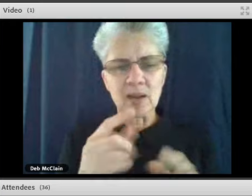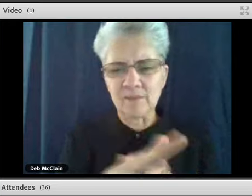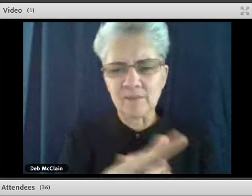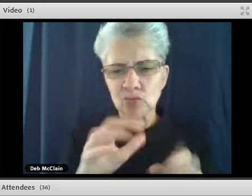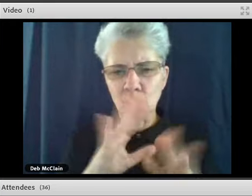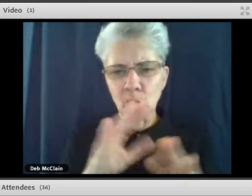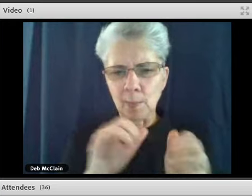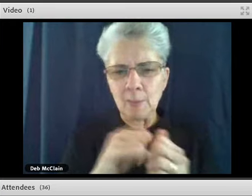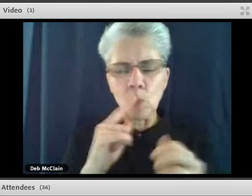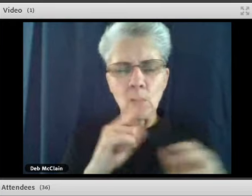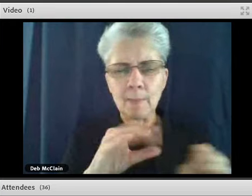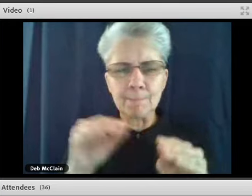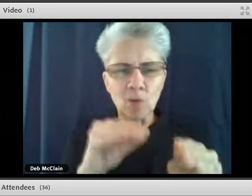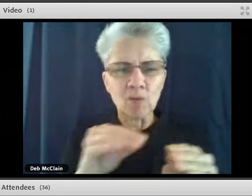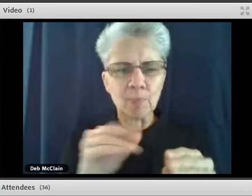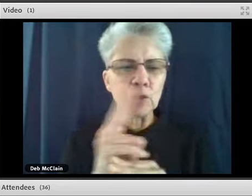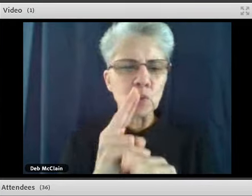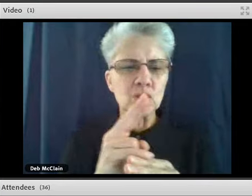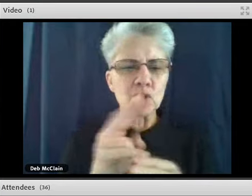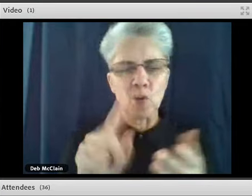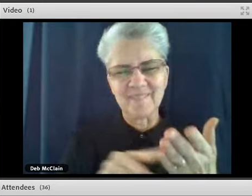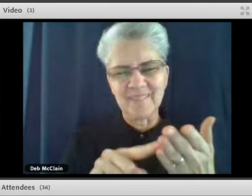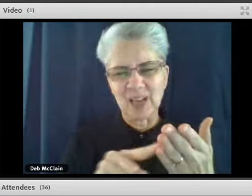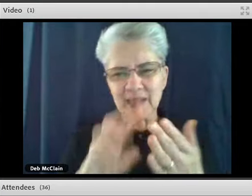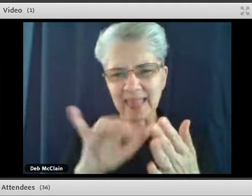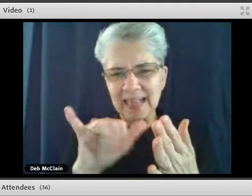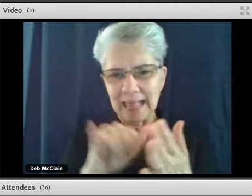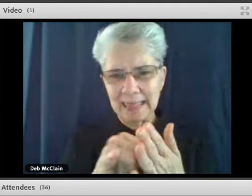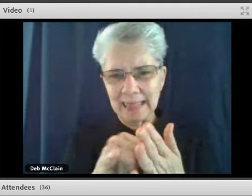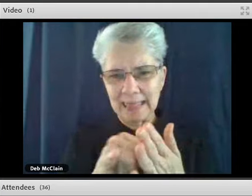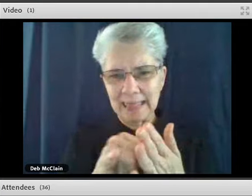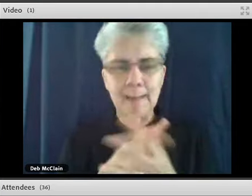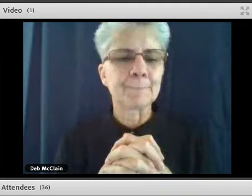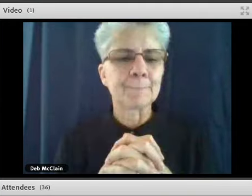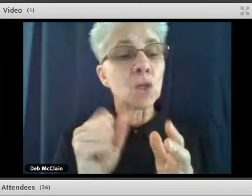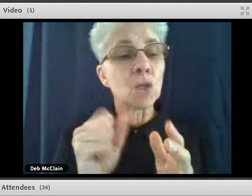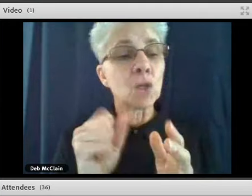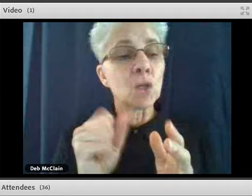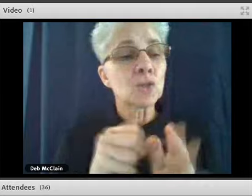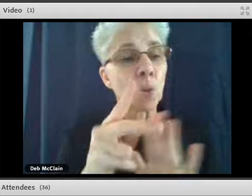So, think about people who have trouble with movement, and using their fingers, and different things like that.